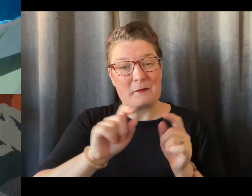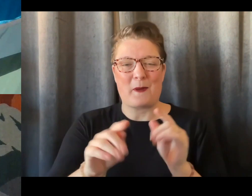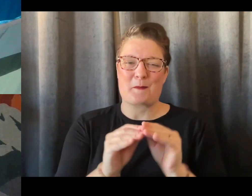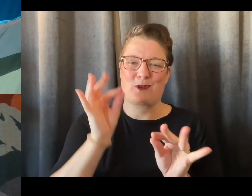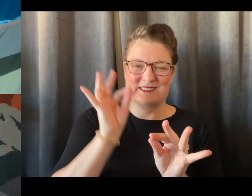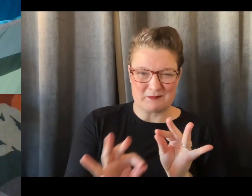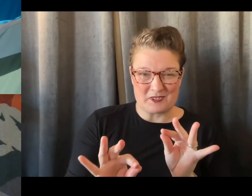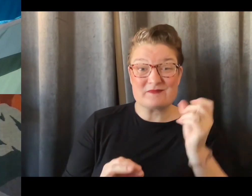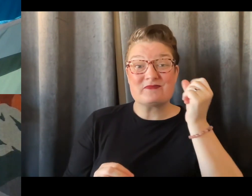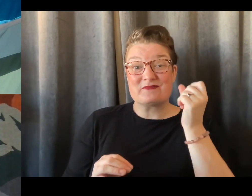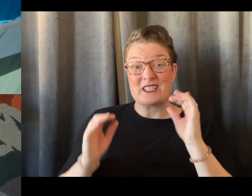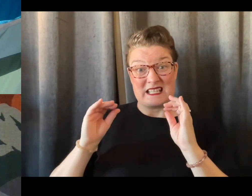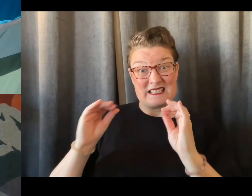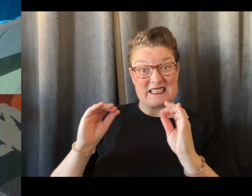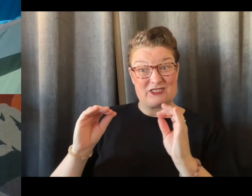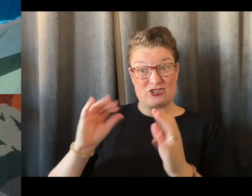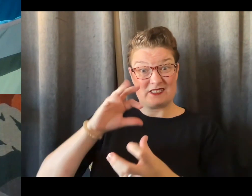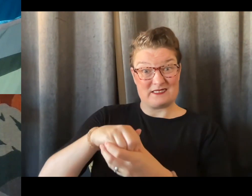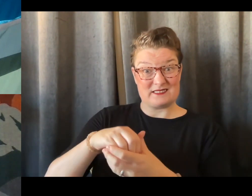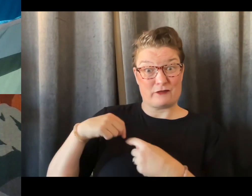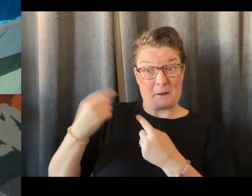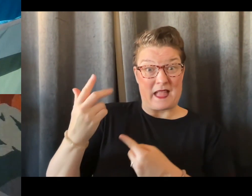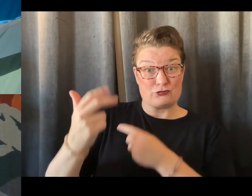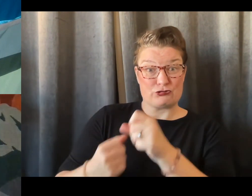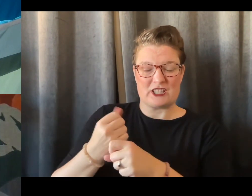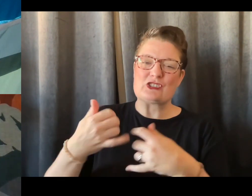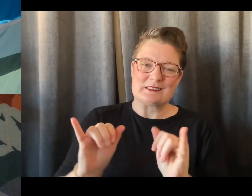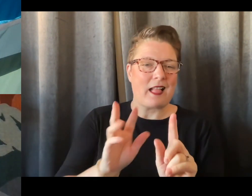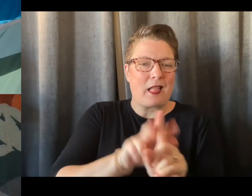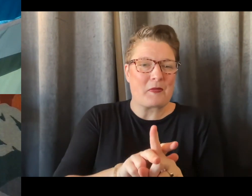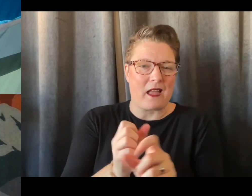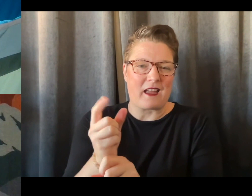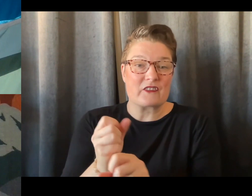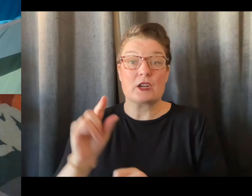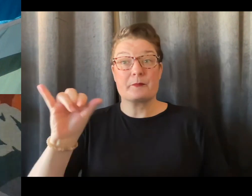of the past 3 years are still relevant every year and this podcast will exist.